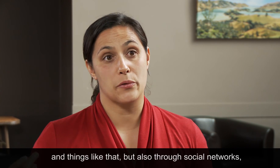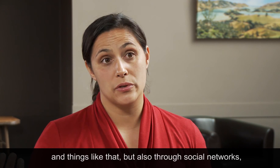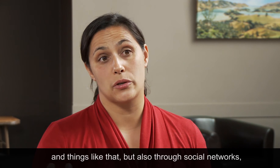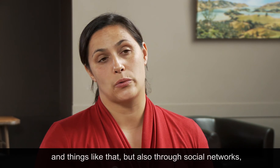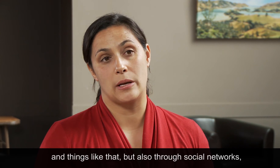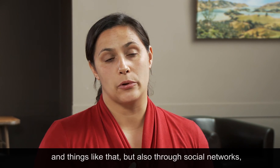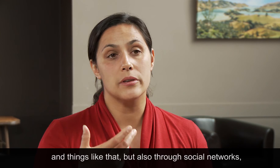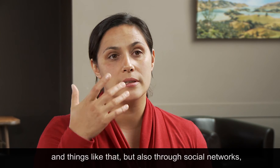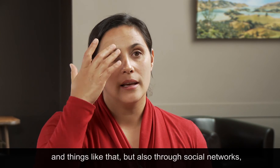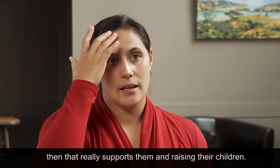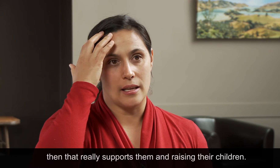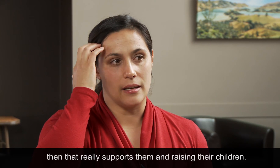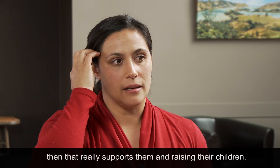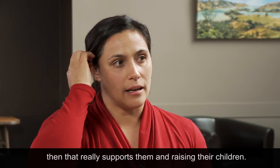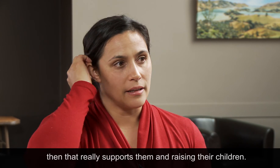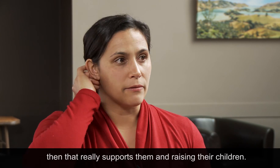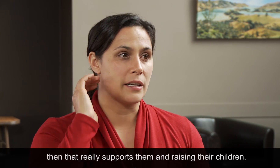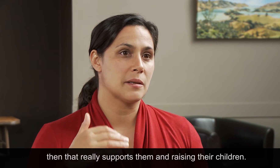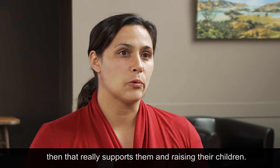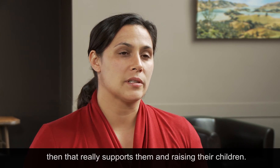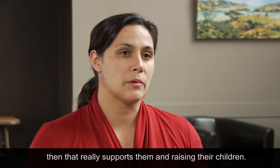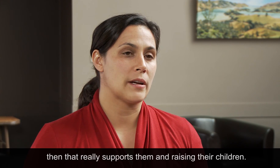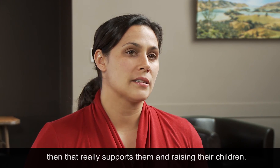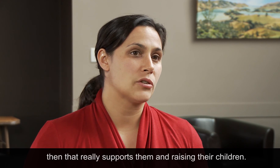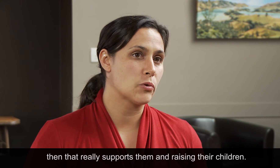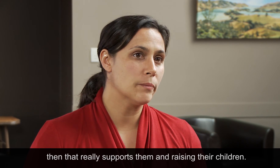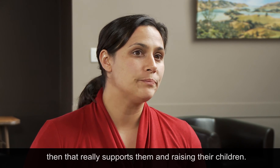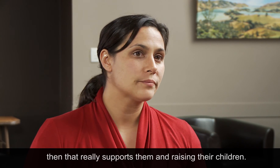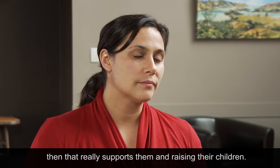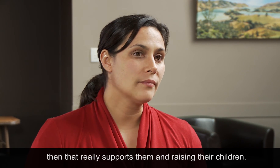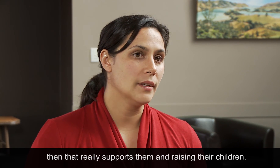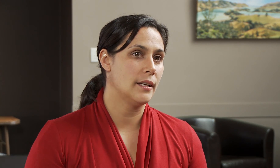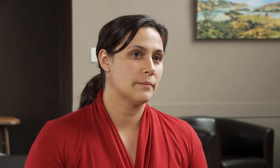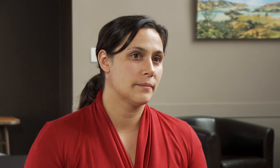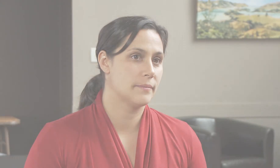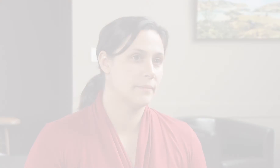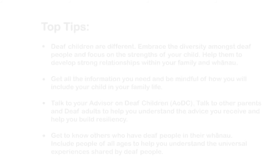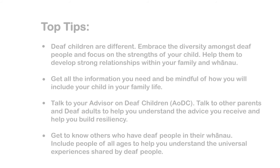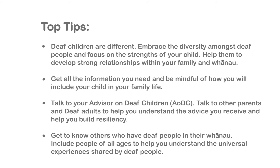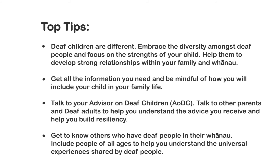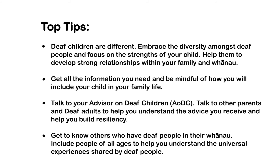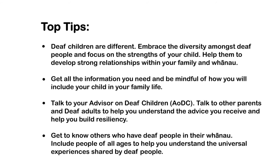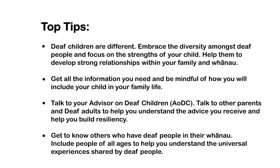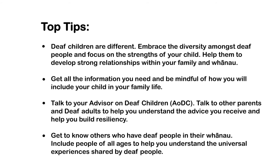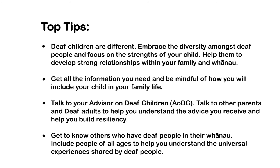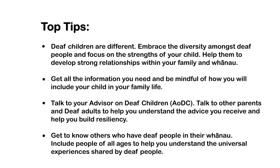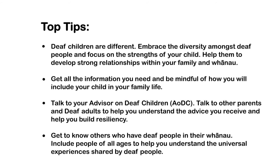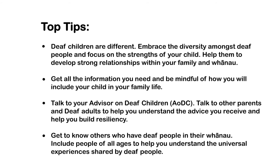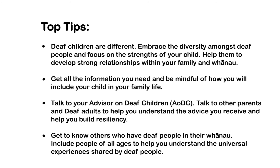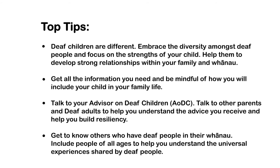through social networks then that really supports them in raising their children. PowerPoint on Top Tips for ‘A deaf child in the family’. diversity among deaf people and focus on strengths of your child. Help them to develop strong relationships within your family and whānau. • Get all the information you need and be